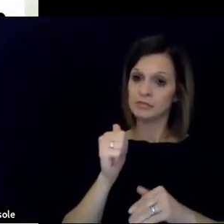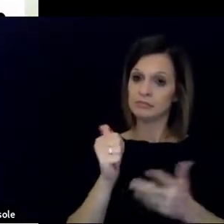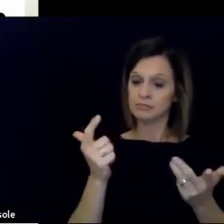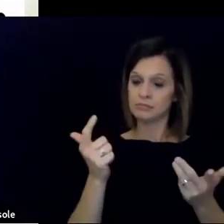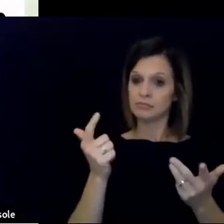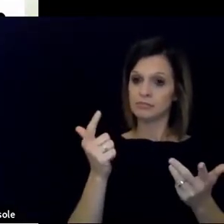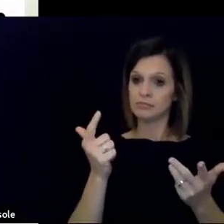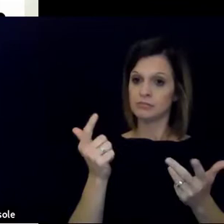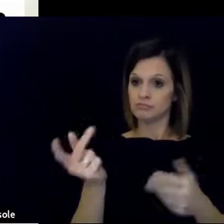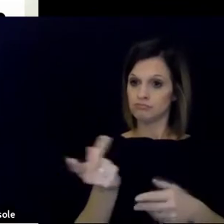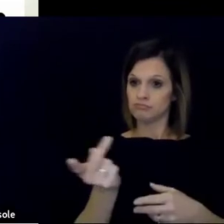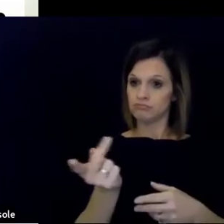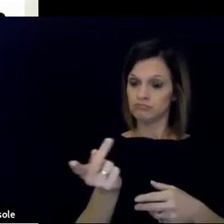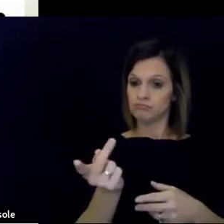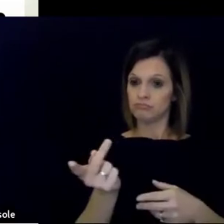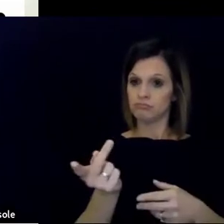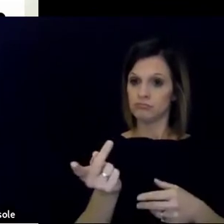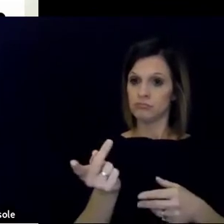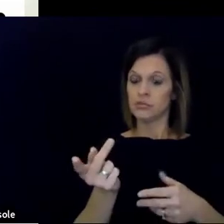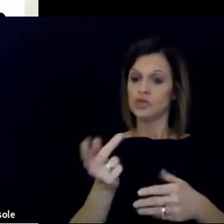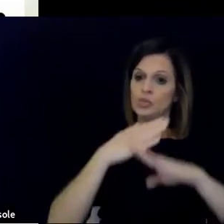to keep the anxiety from getting too overwhelming.